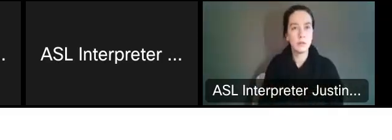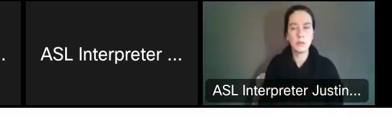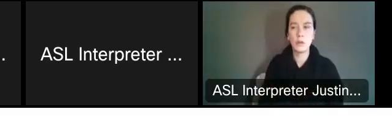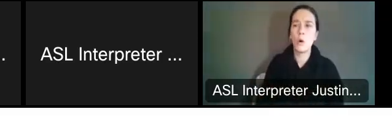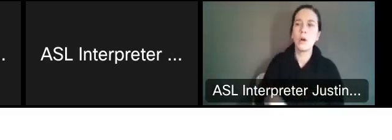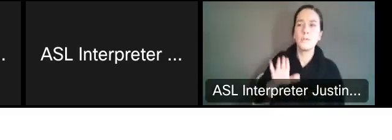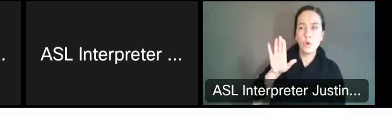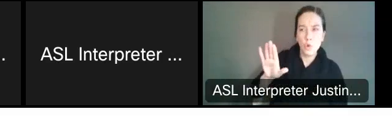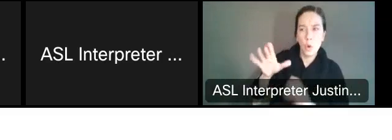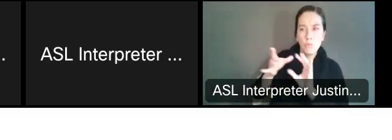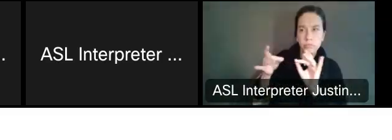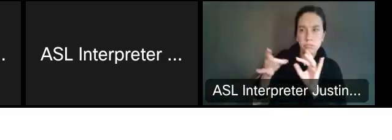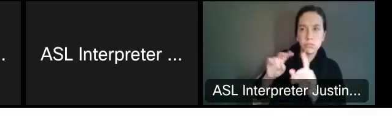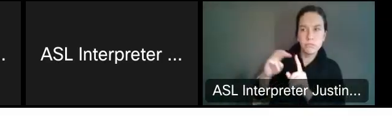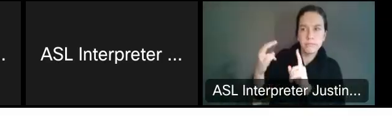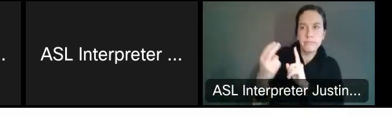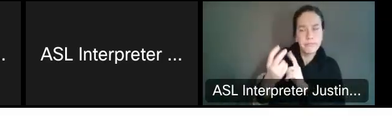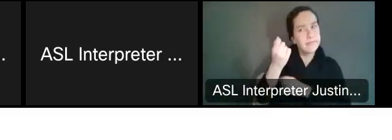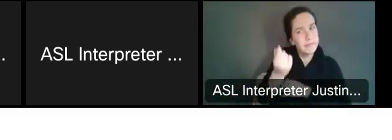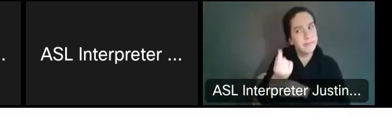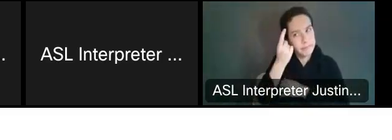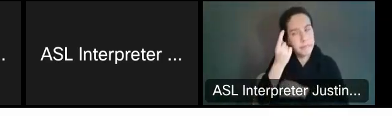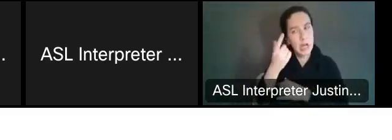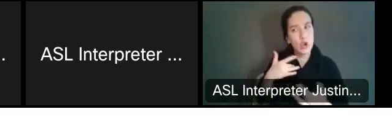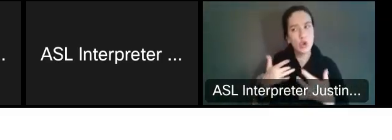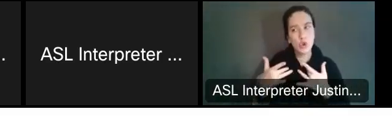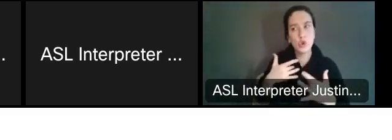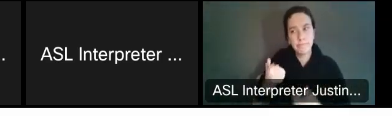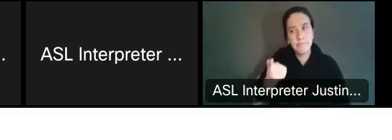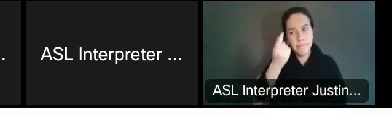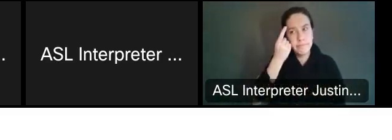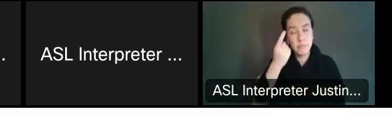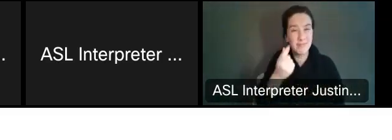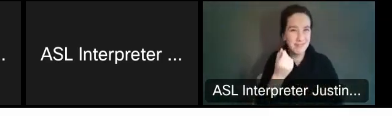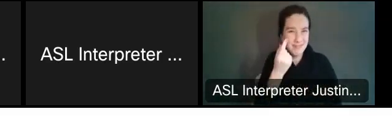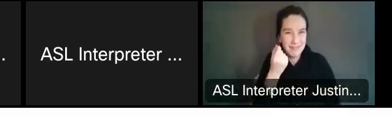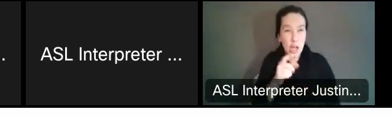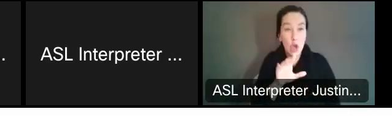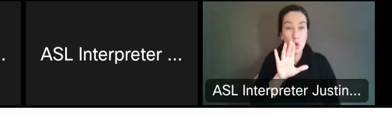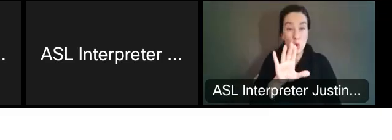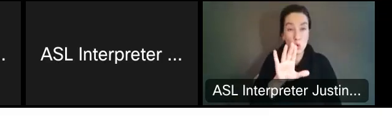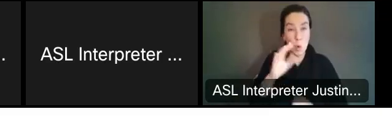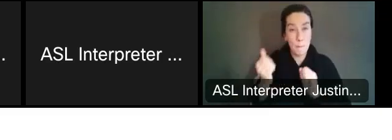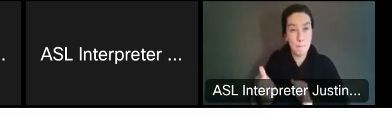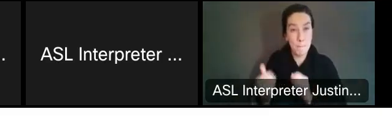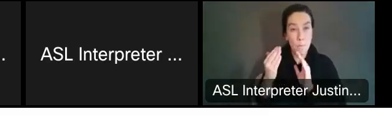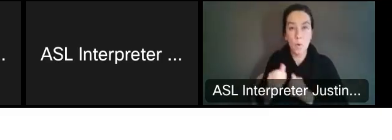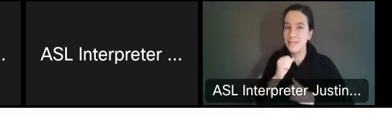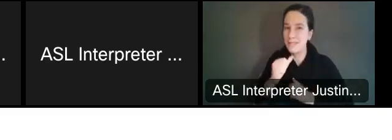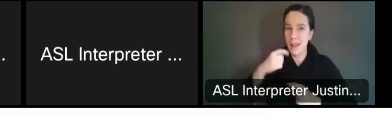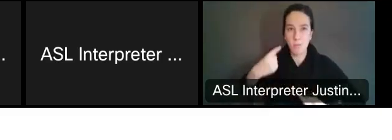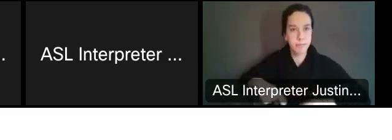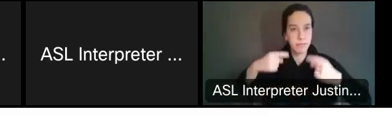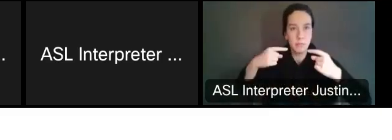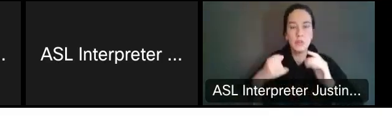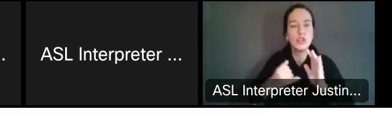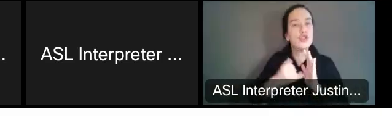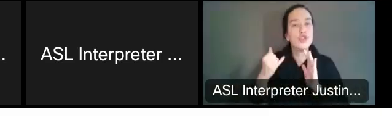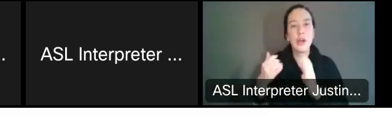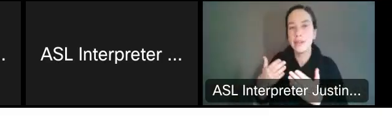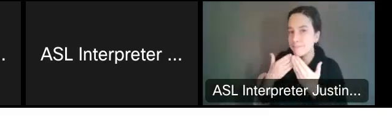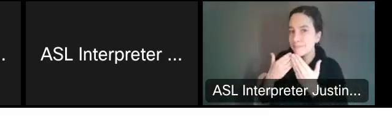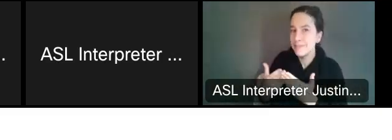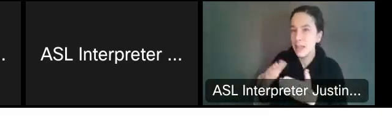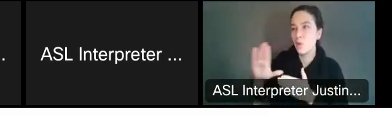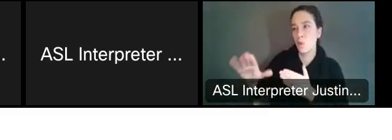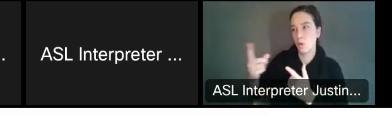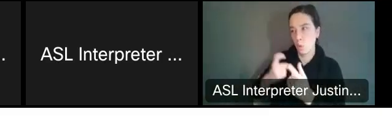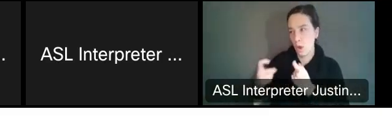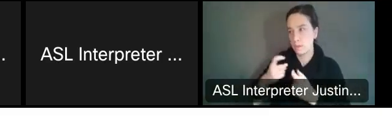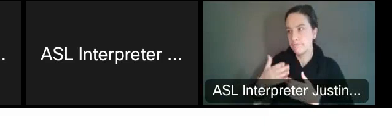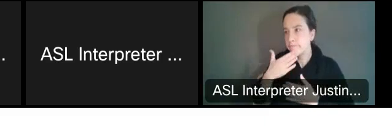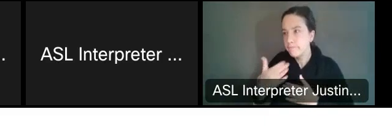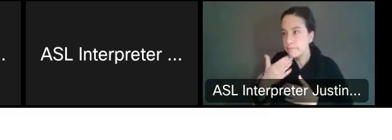It's helpful to not. Are you but instead think your audience members for their questions, and then provide resources for answers and move on.